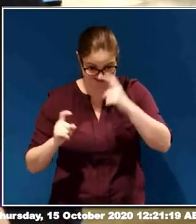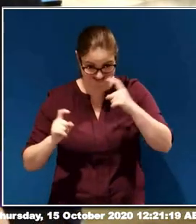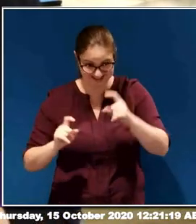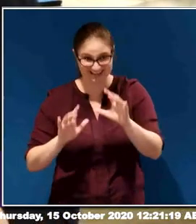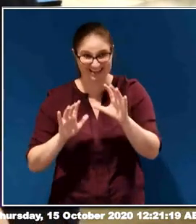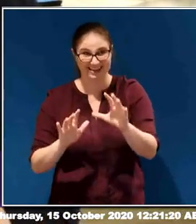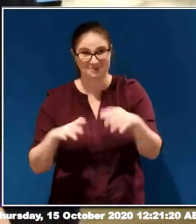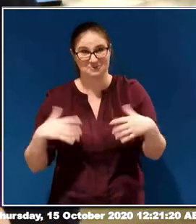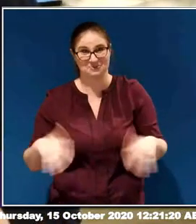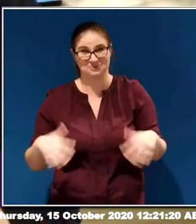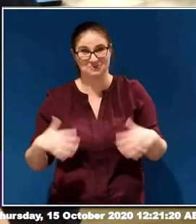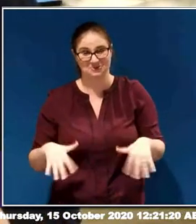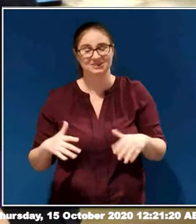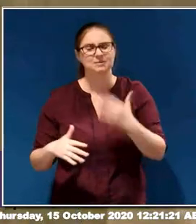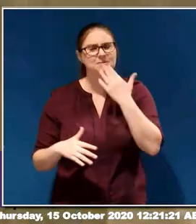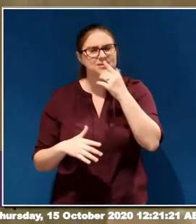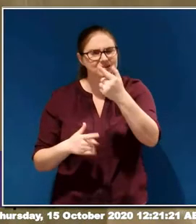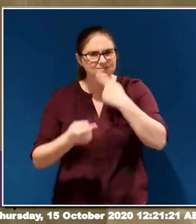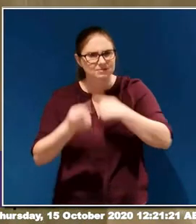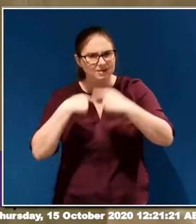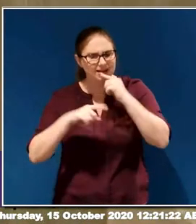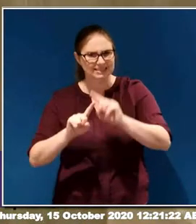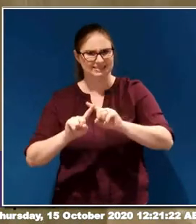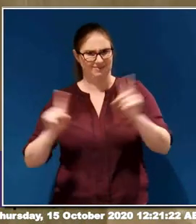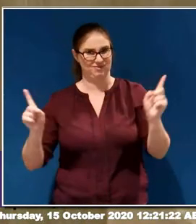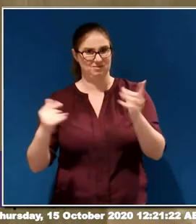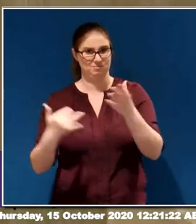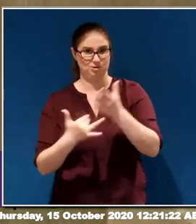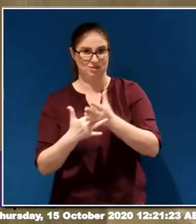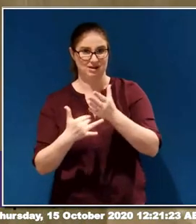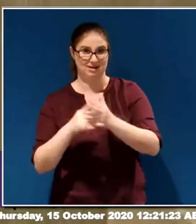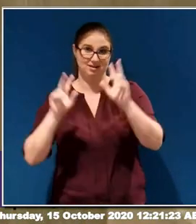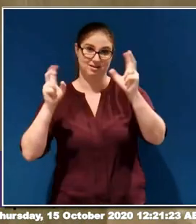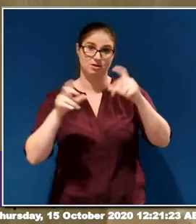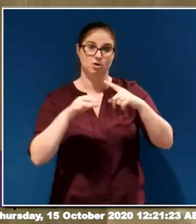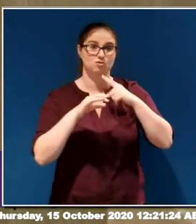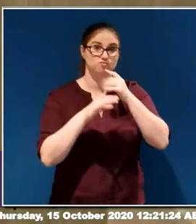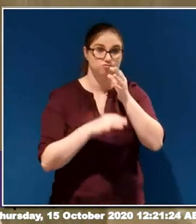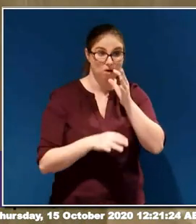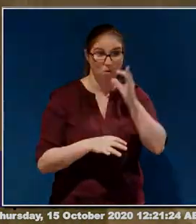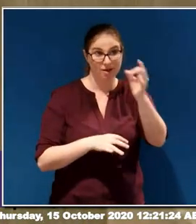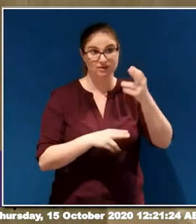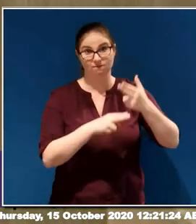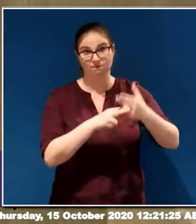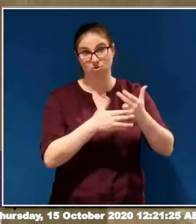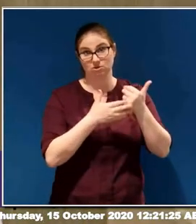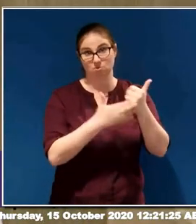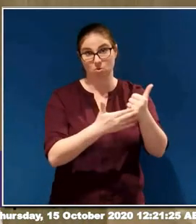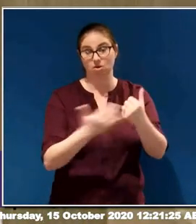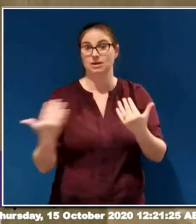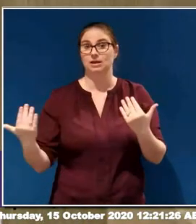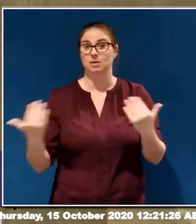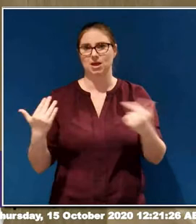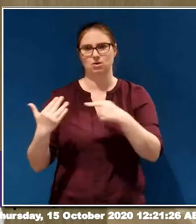and a complex needs application? In metropolitan region, it would be the same thing.